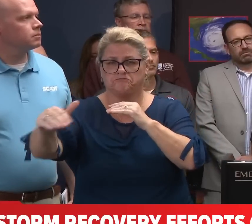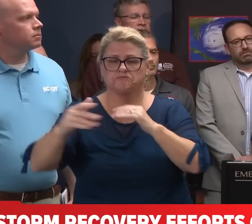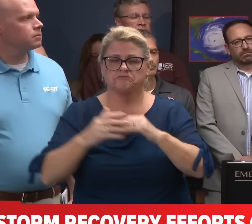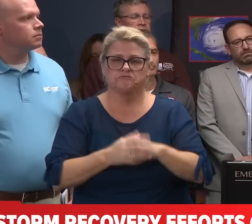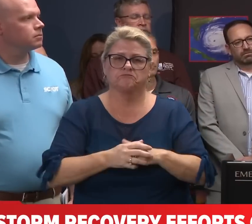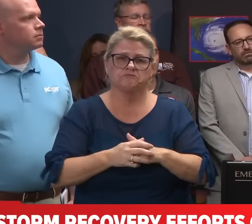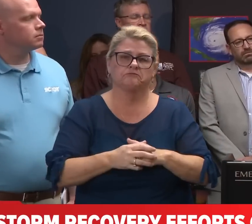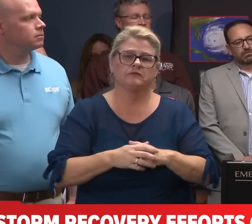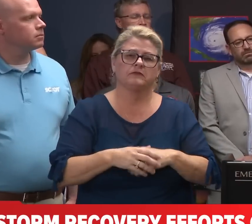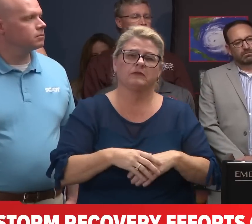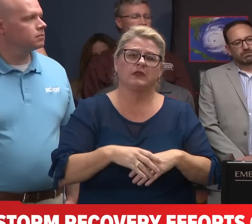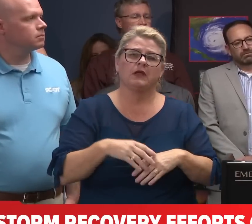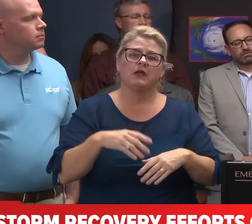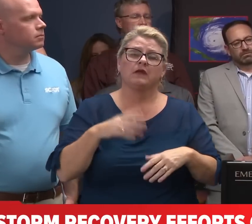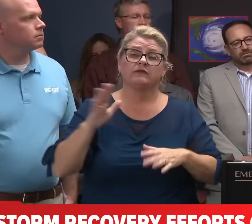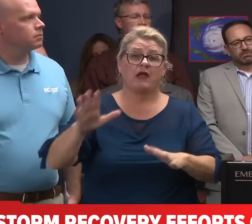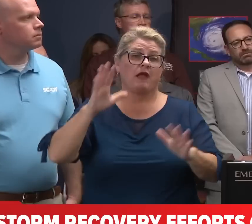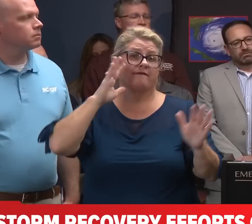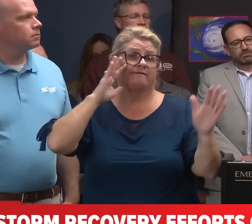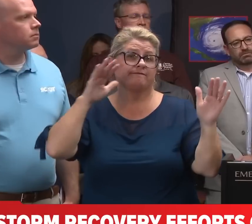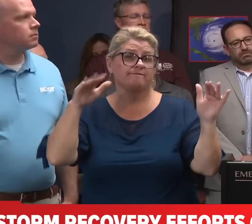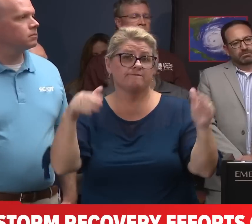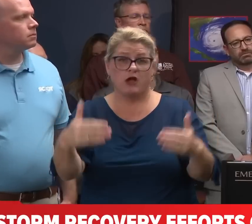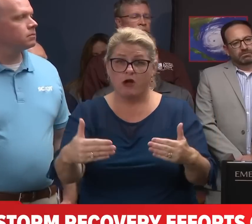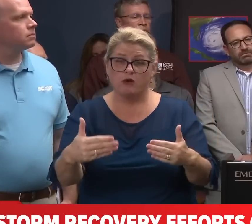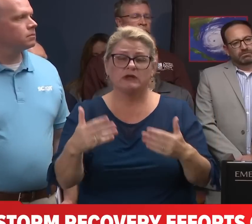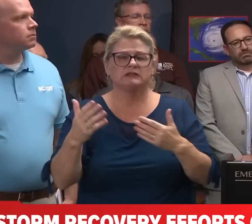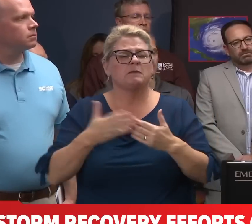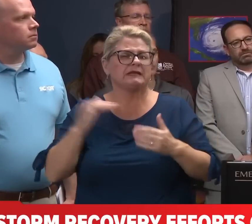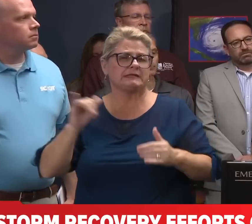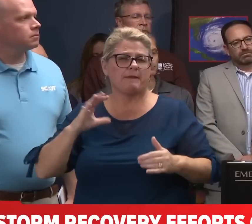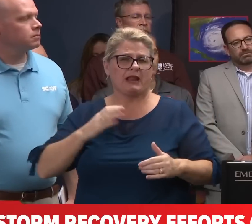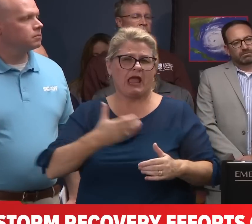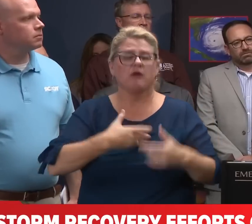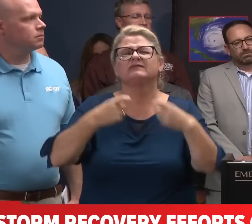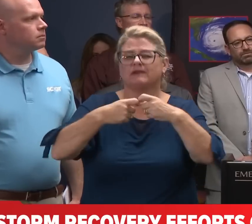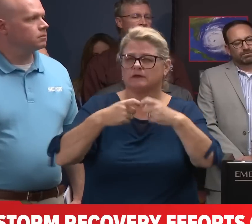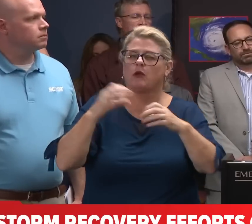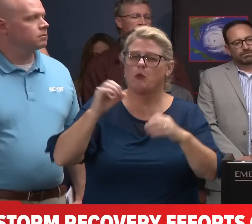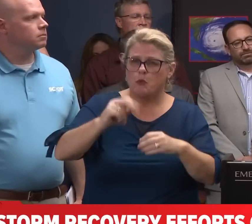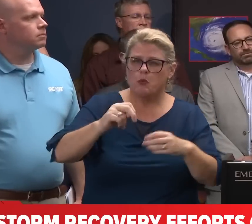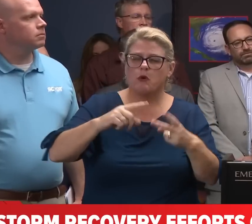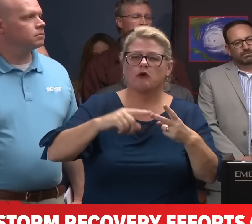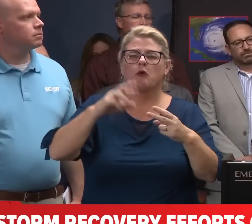Uh Their operational focus includes uh similar drives, power, restoration, road clearing operations,